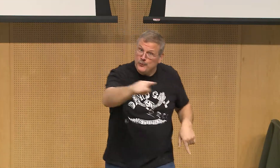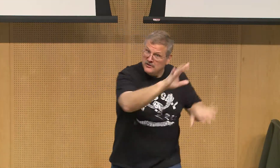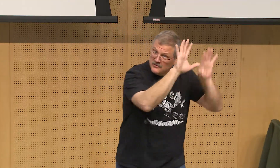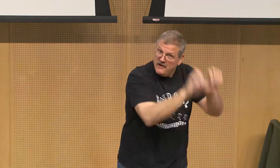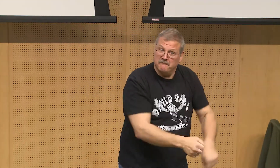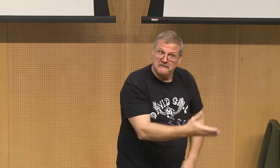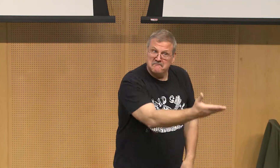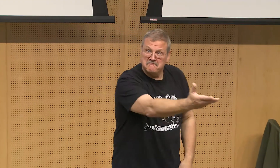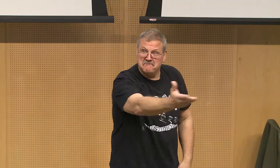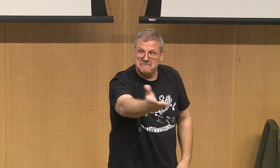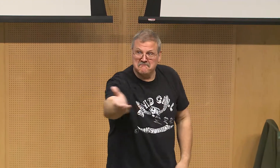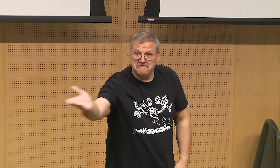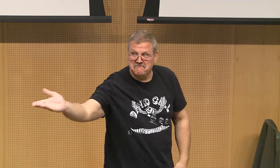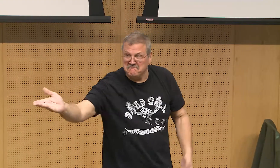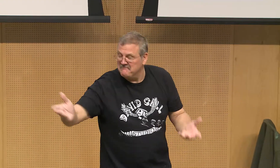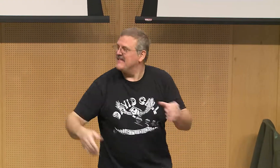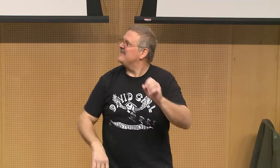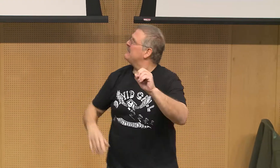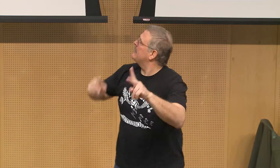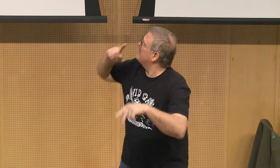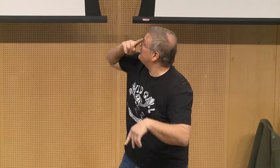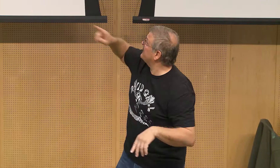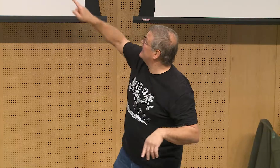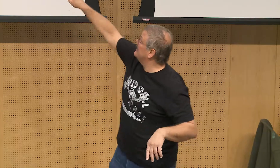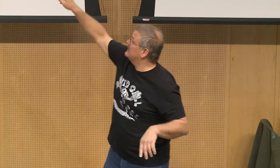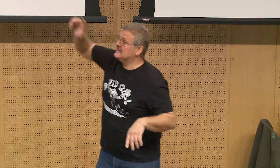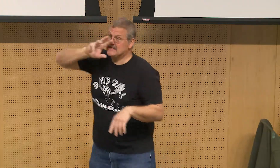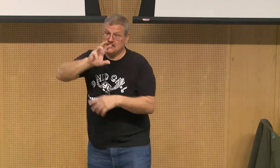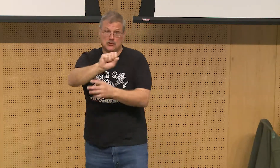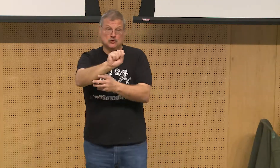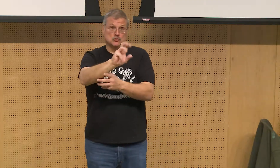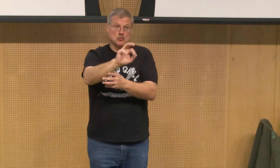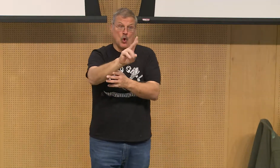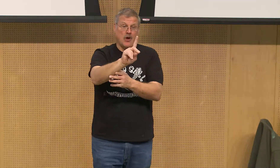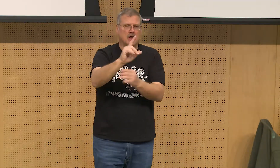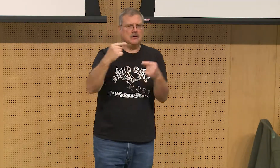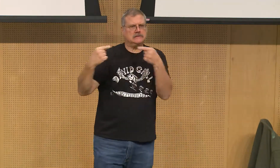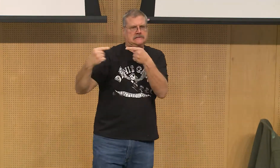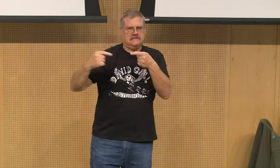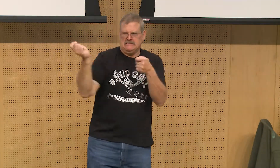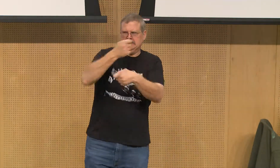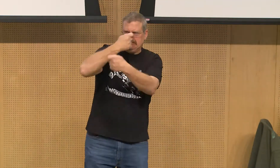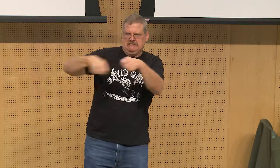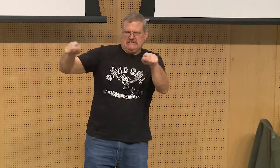and that wall is still there because that oralism is still with us,